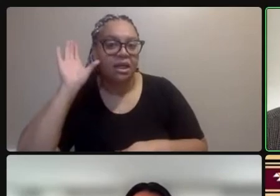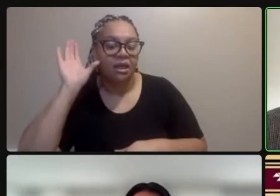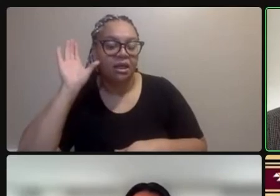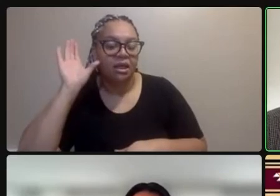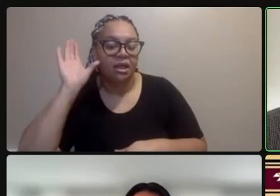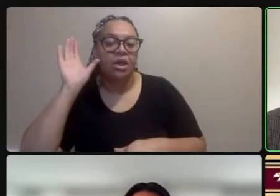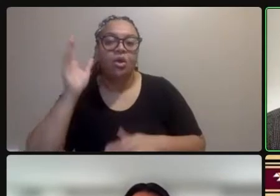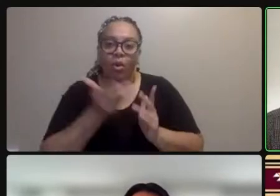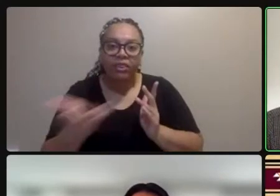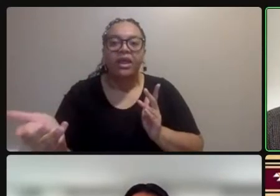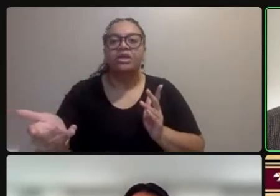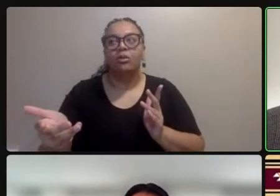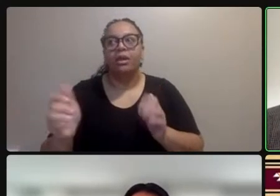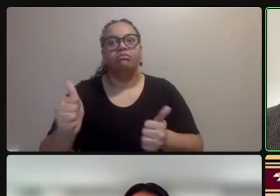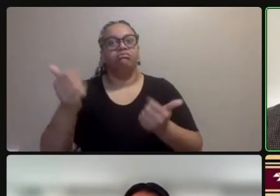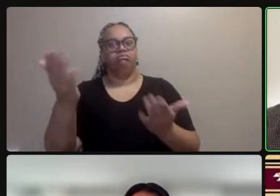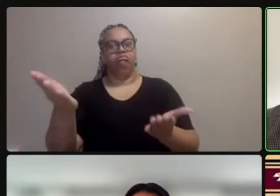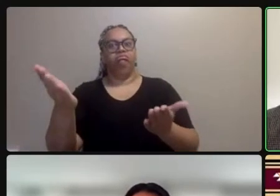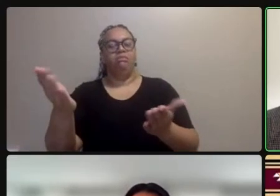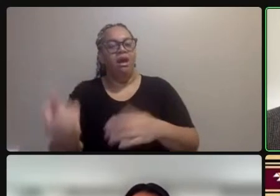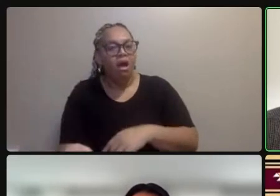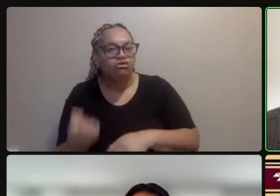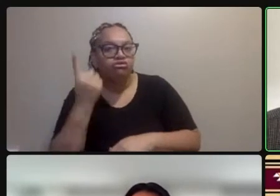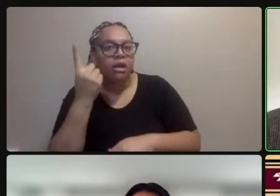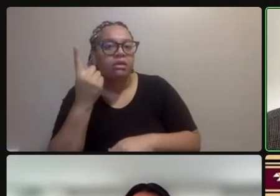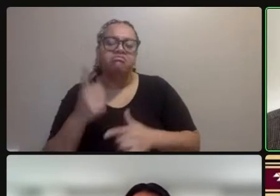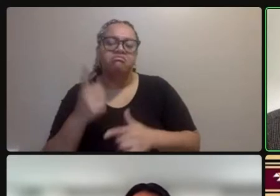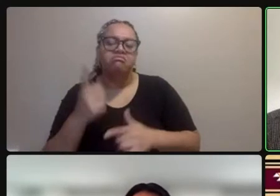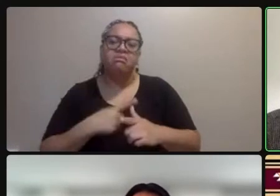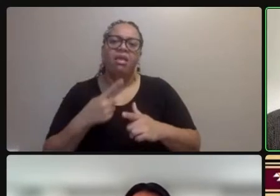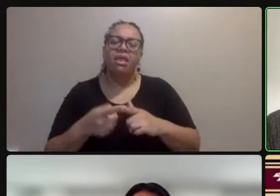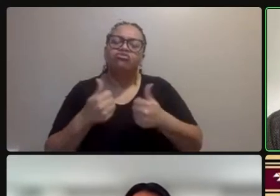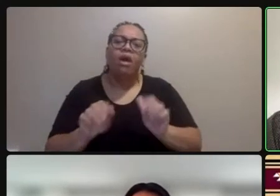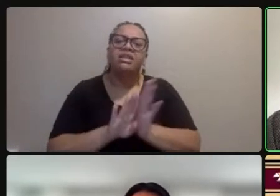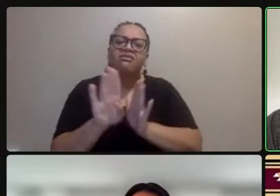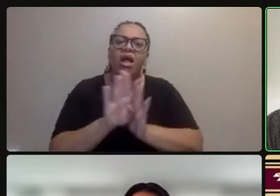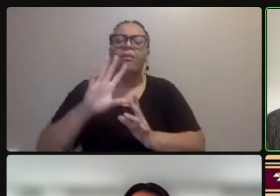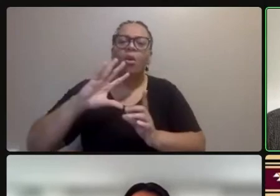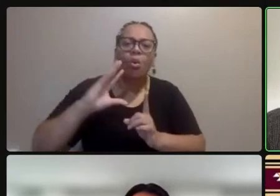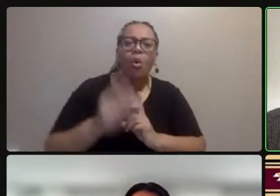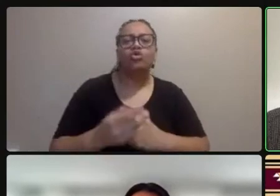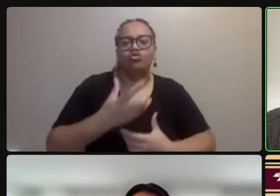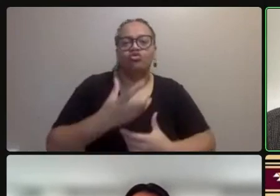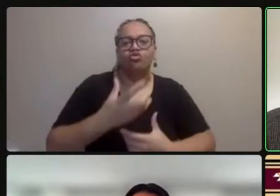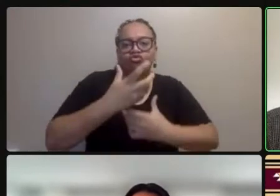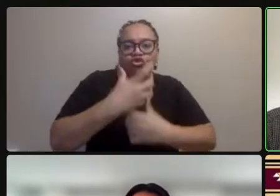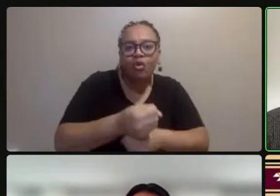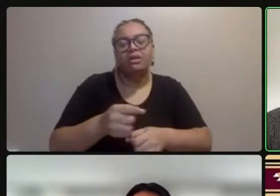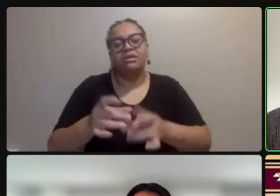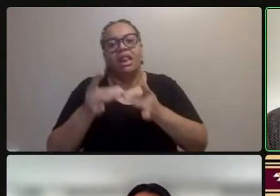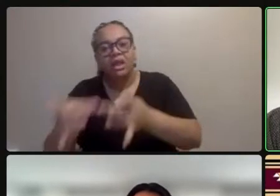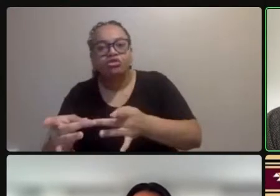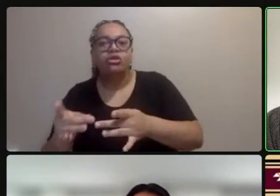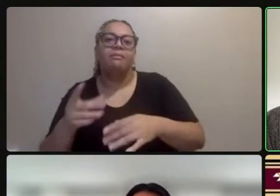FIRST OF ALL, I THINK AS A LEADER LISTEN FOR MEANING WHEN